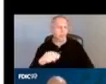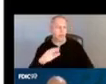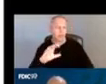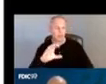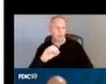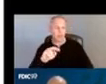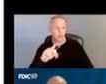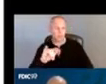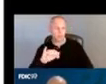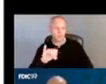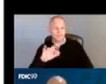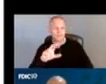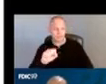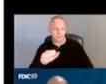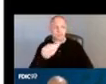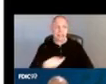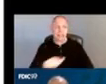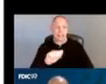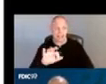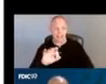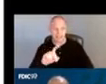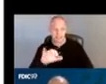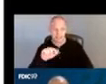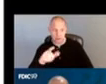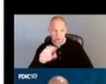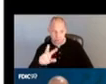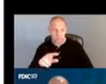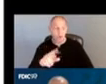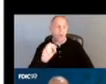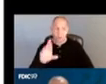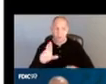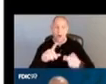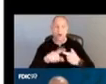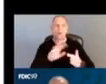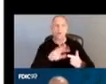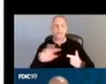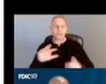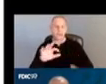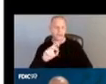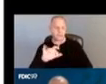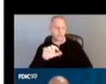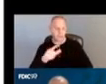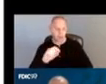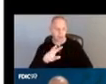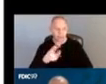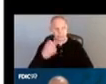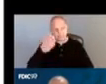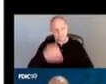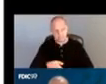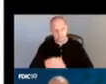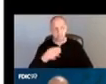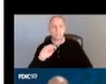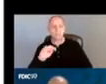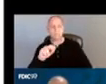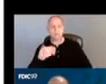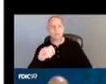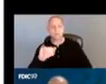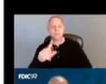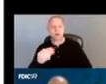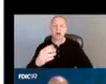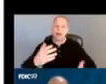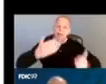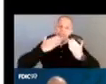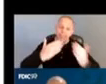FDIC.gov or you can go to the web site. FDIC.gov/moneysmart. Thank you for the opportunity. I look forward